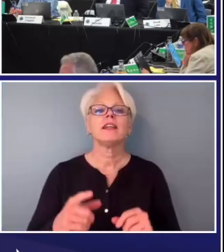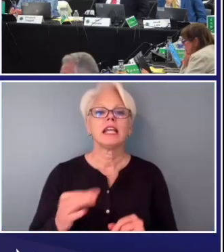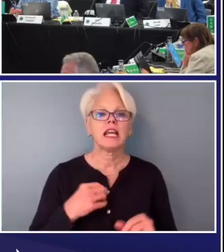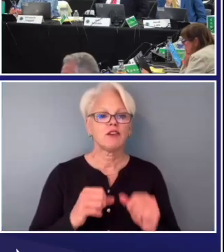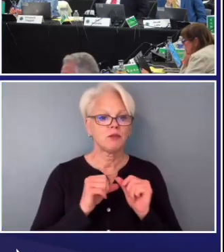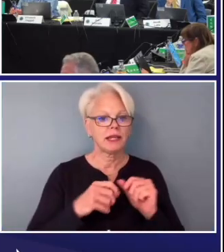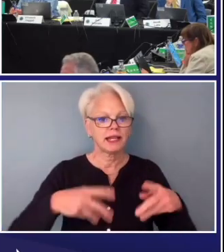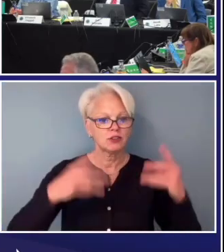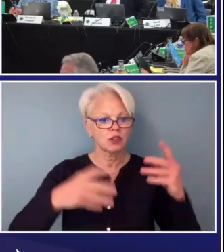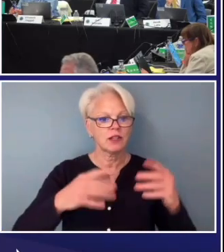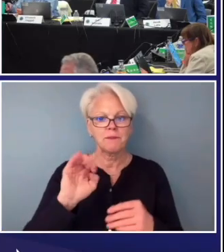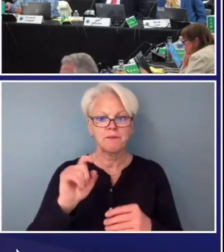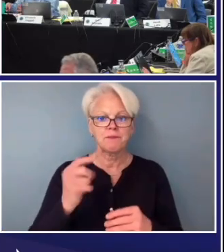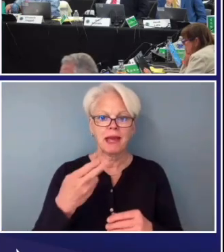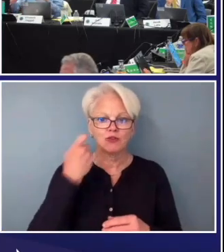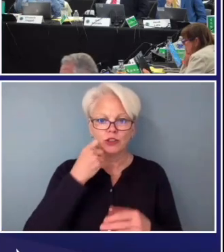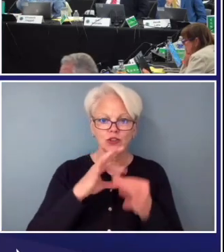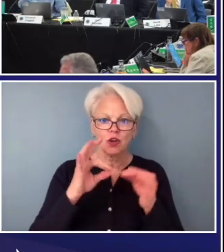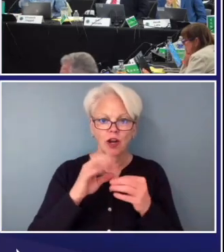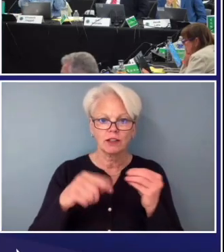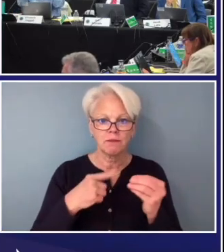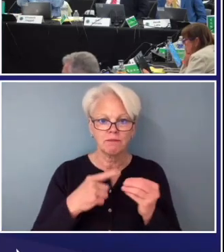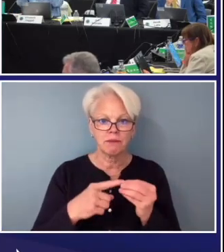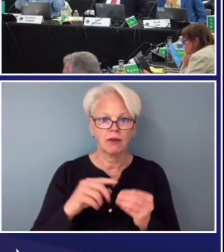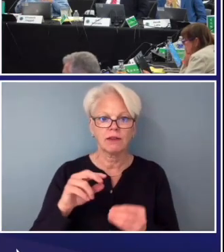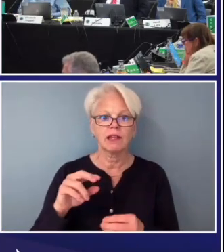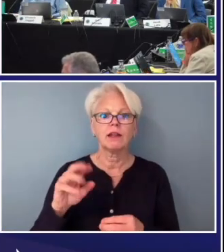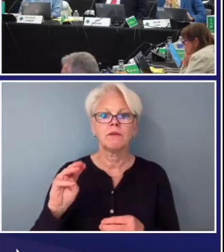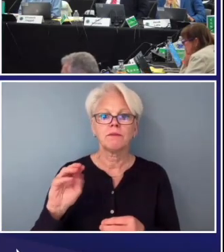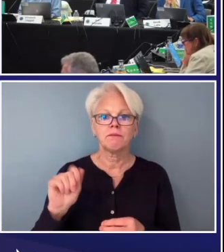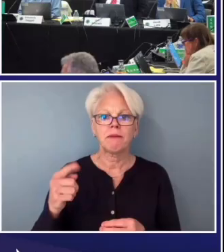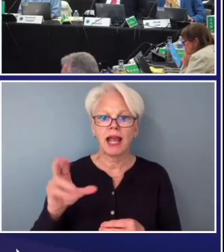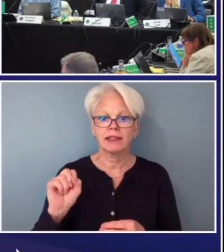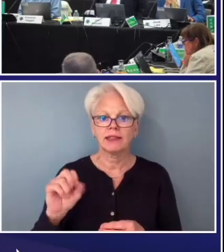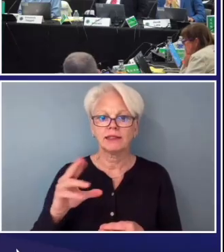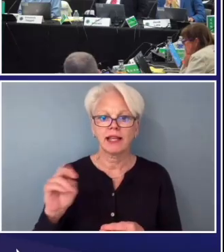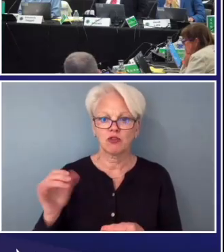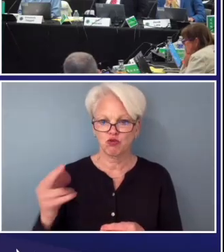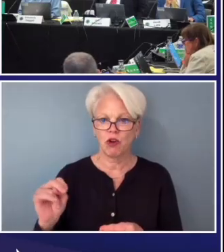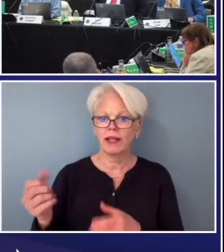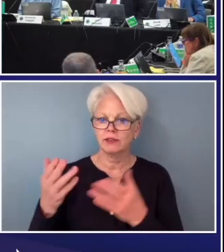had just spoken to, inspired by Ryan and Magnus Magnus, I'd be happy to give you the floor. Yeah, thanks, Kayla.